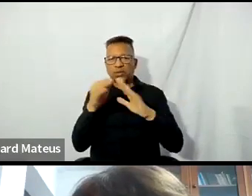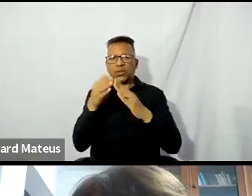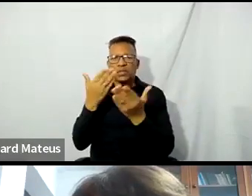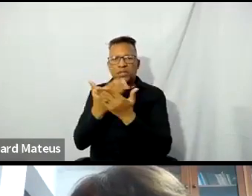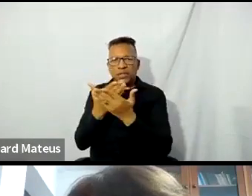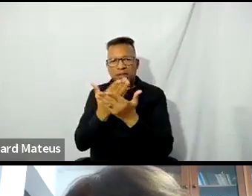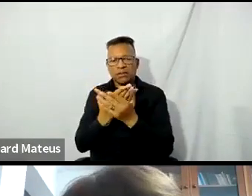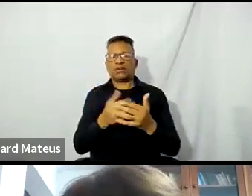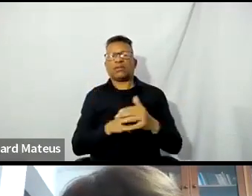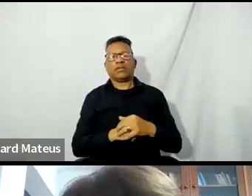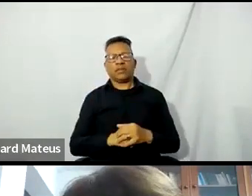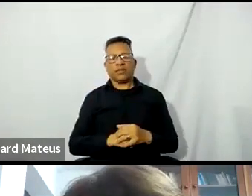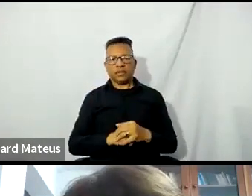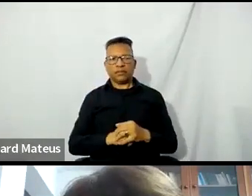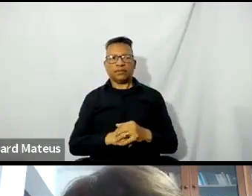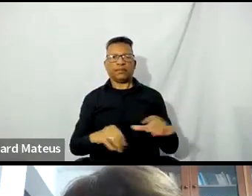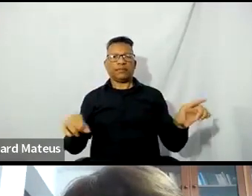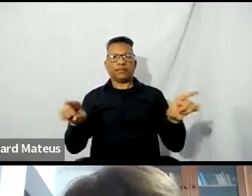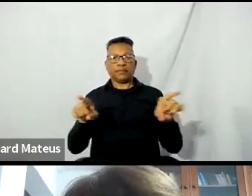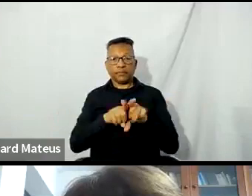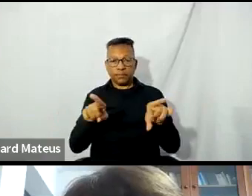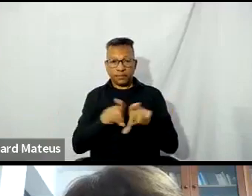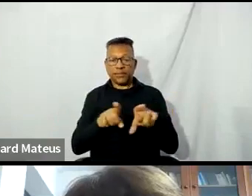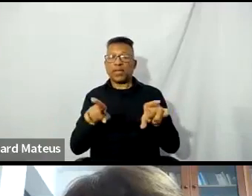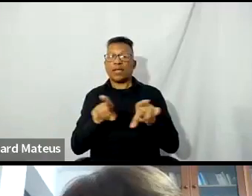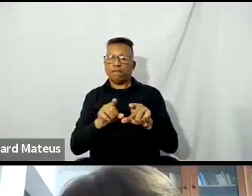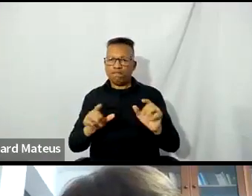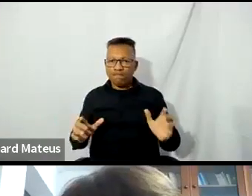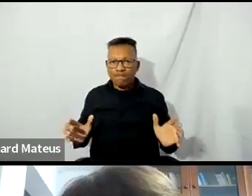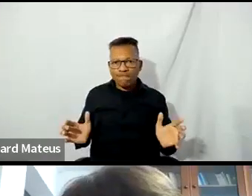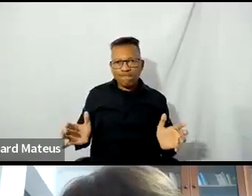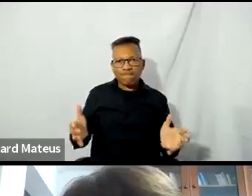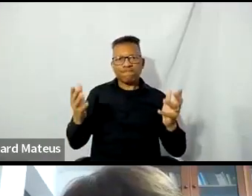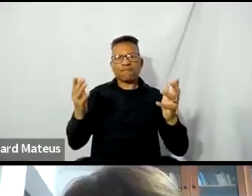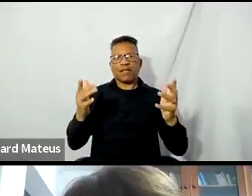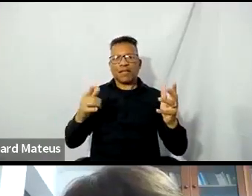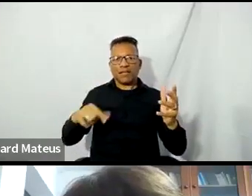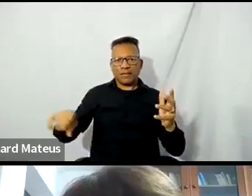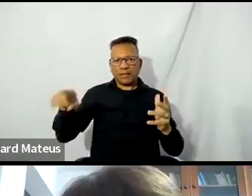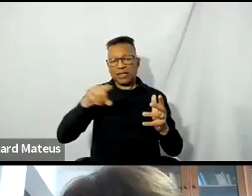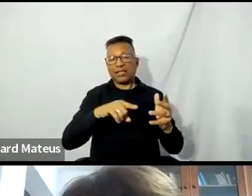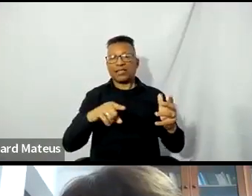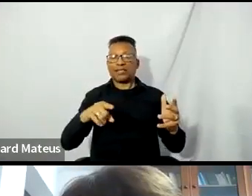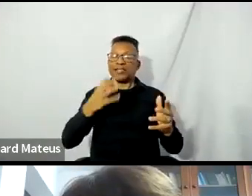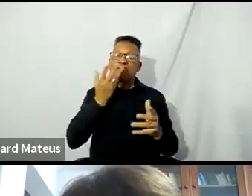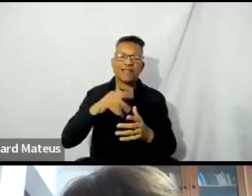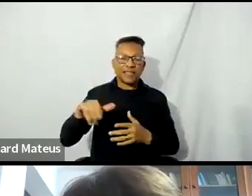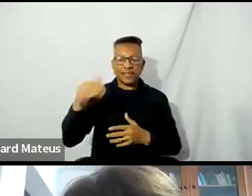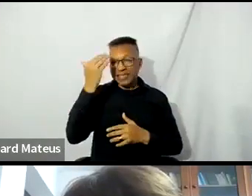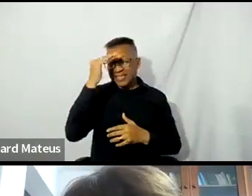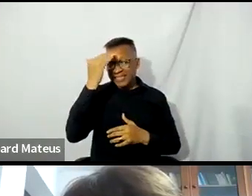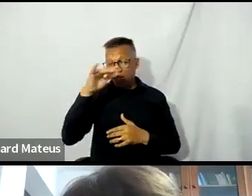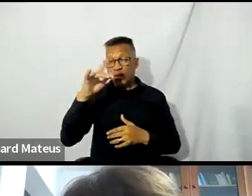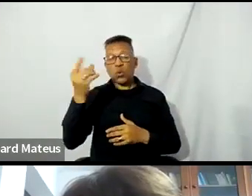the classes. the the the ouragement that you give the the , the the way that you are, the way that you relate to them,